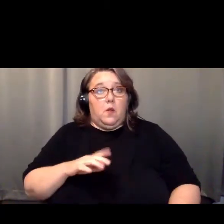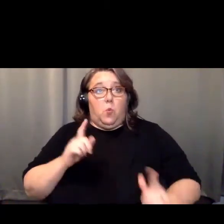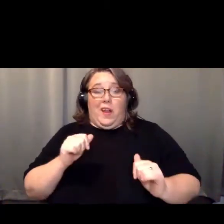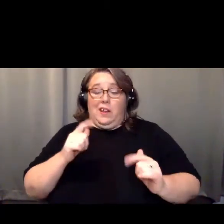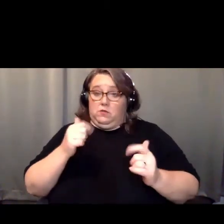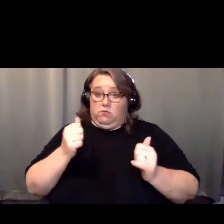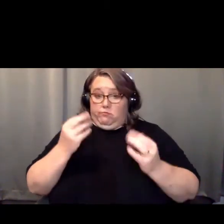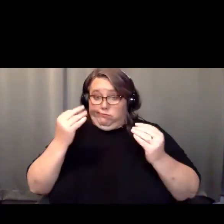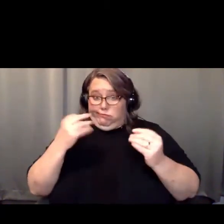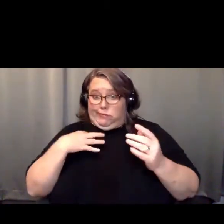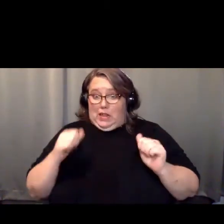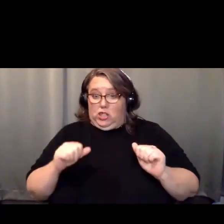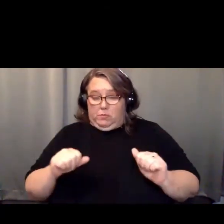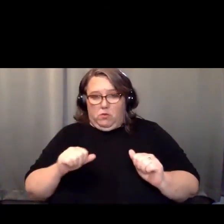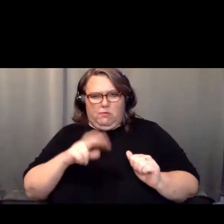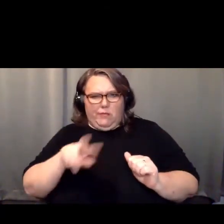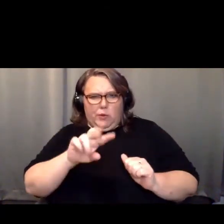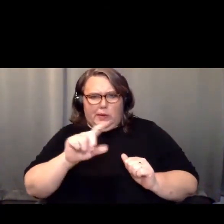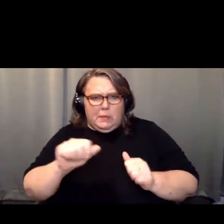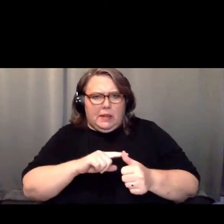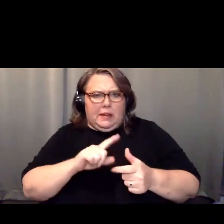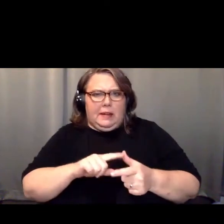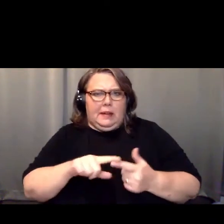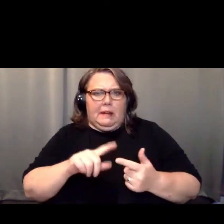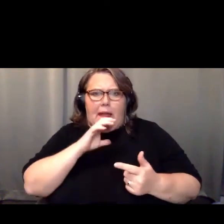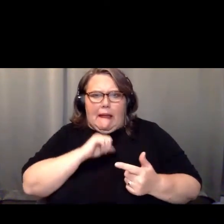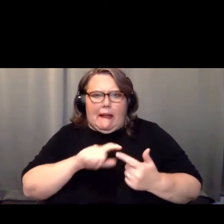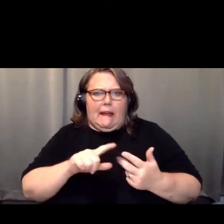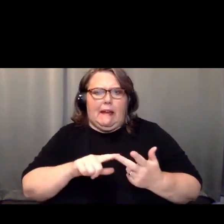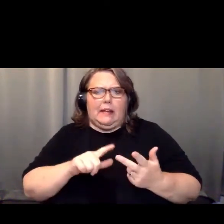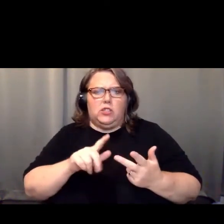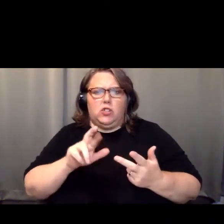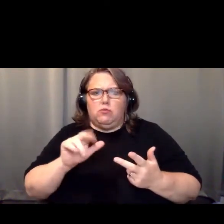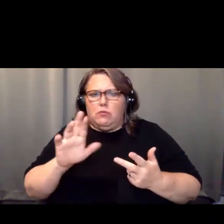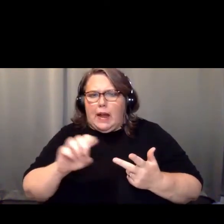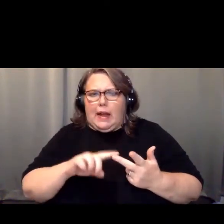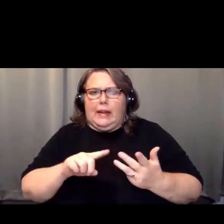or disabilities that the client has. They're not supposed to look at their age, they're not supposed to look at the race,